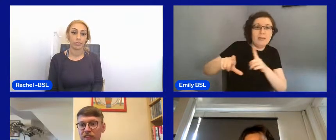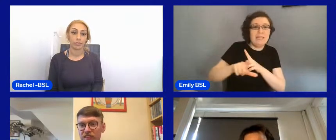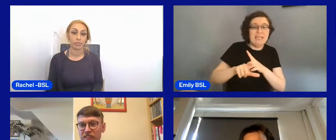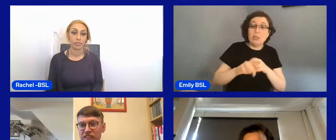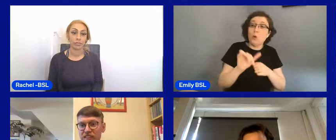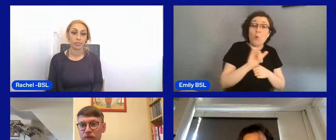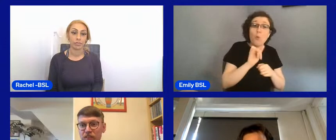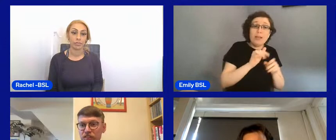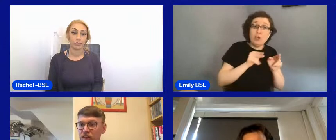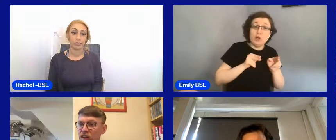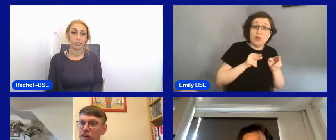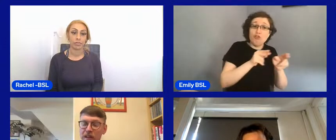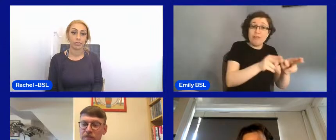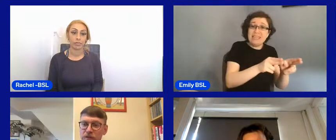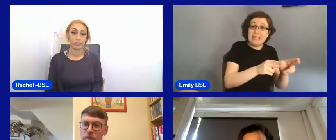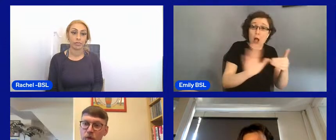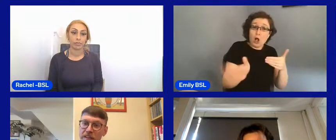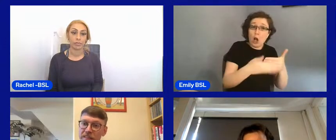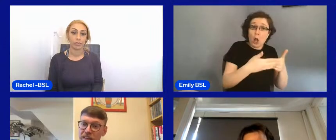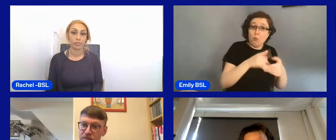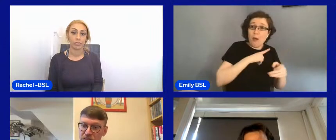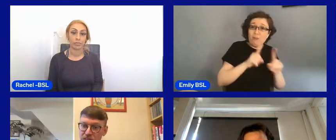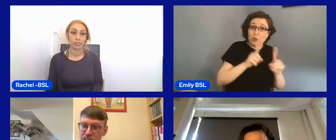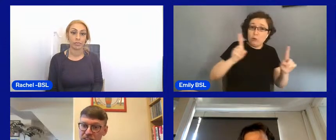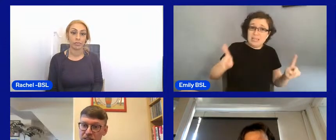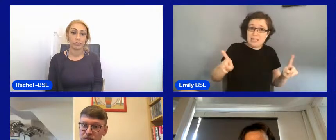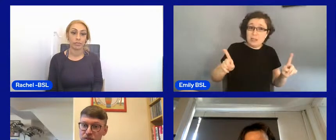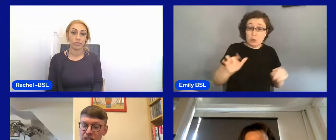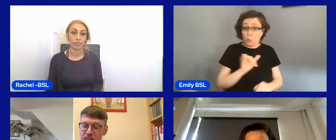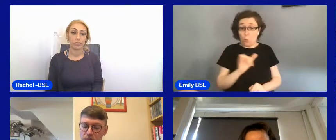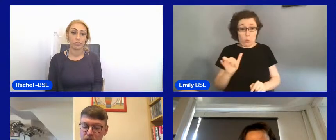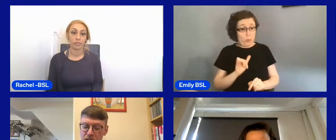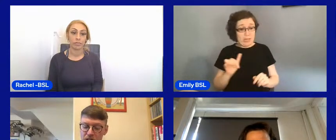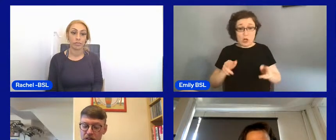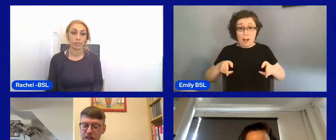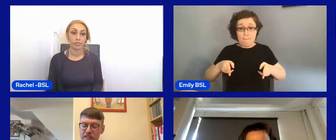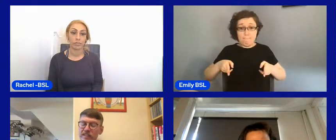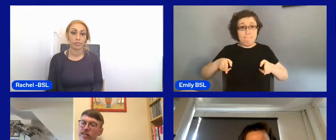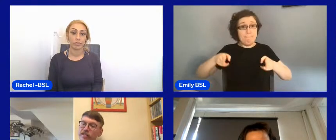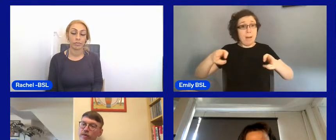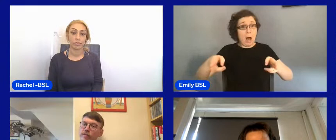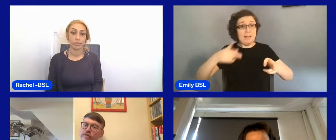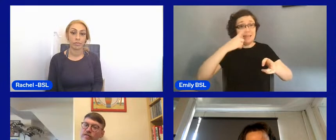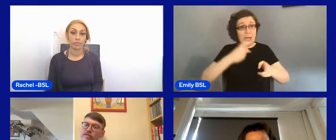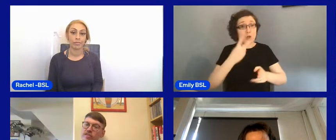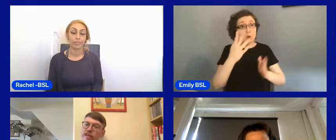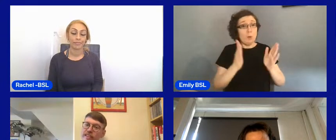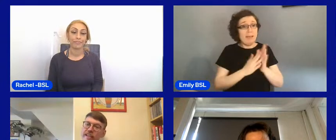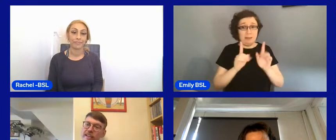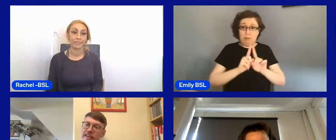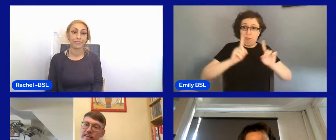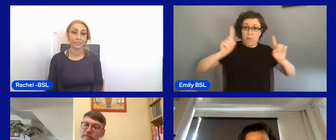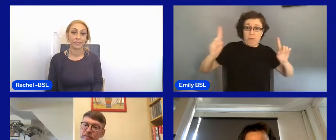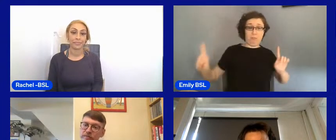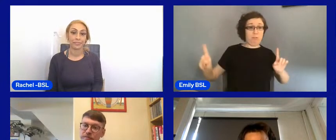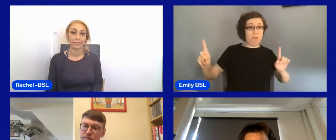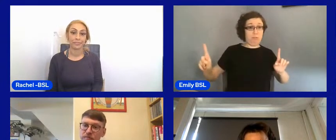What pavements are wide enough to keep 2 m apart, that type of thing. Really interesting.